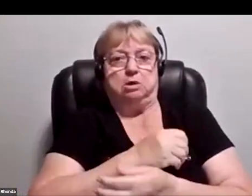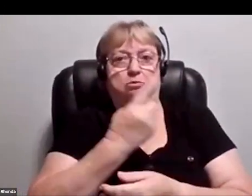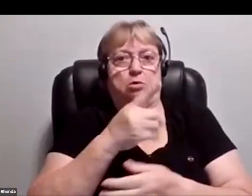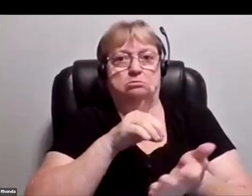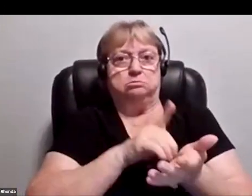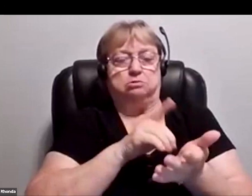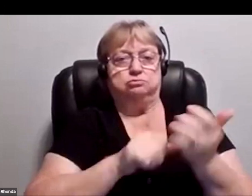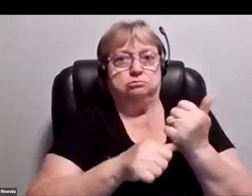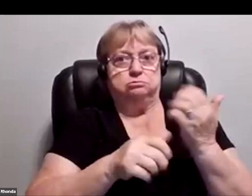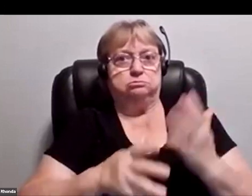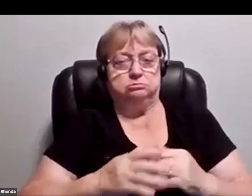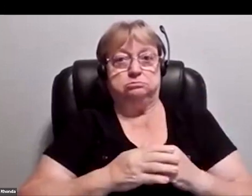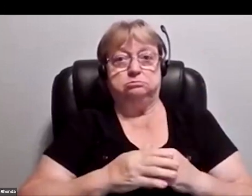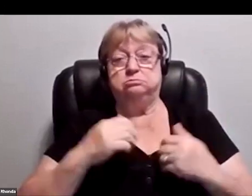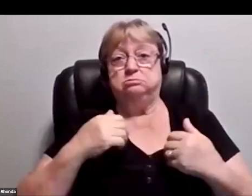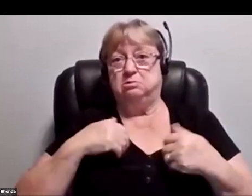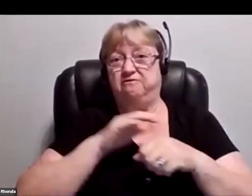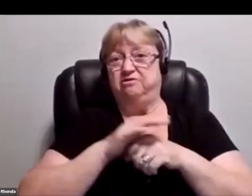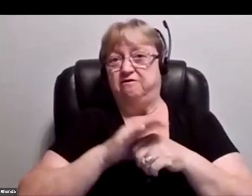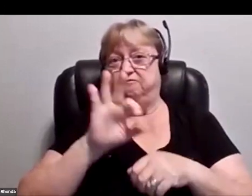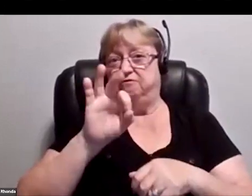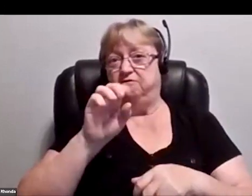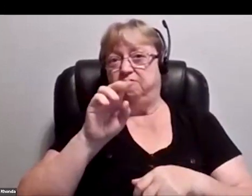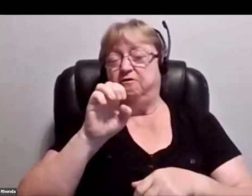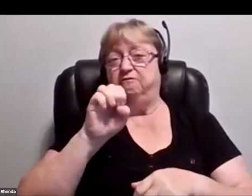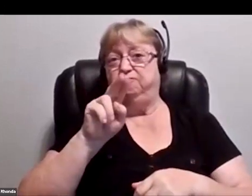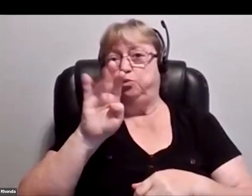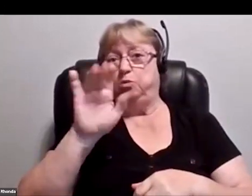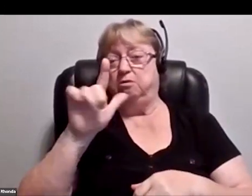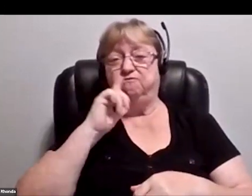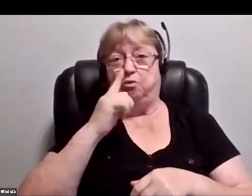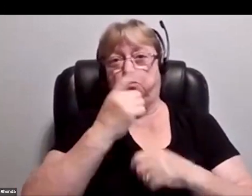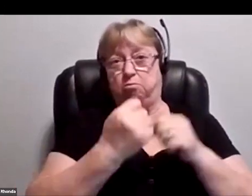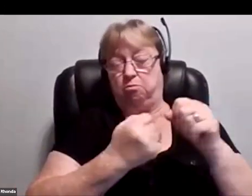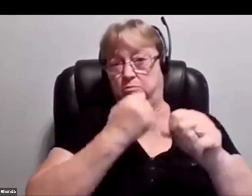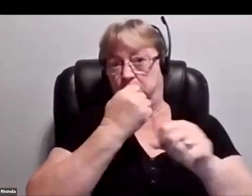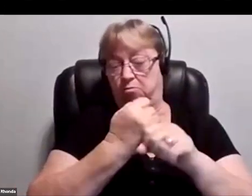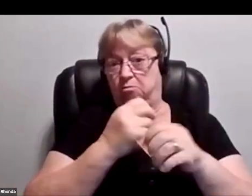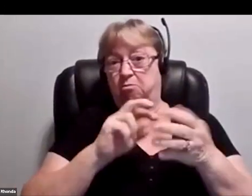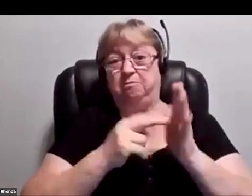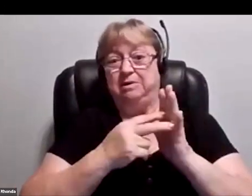We have enough fuel to last around a year, and what this means is that we really have to be self-sufficient.